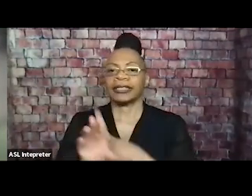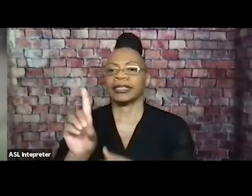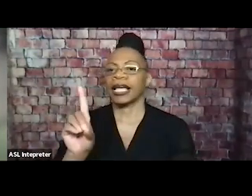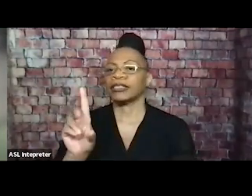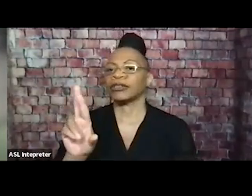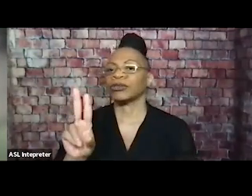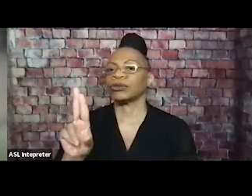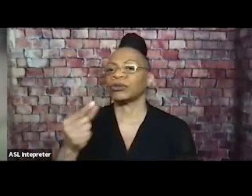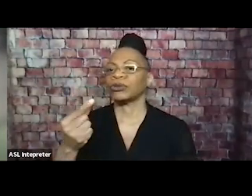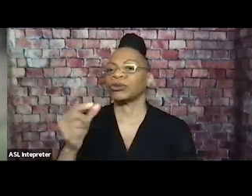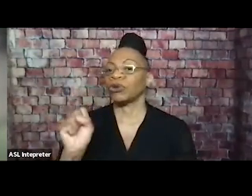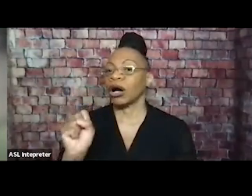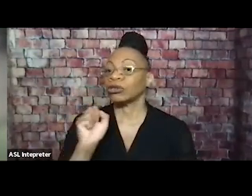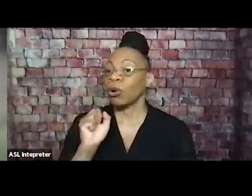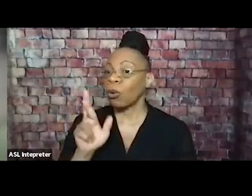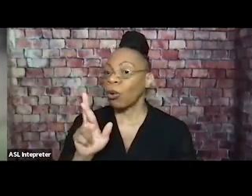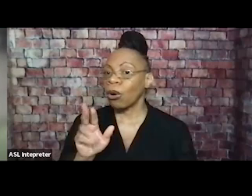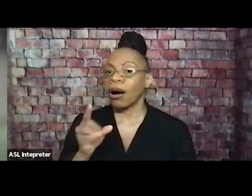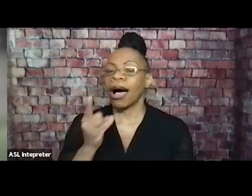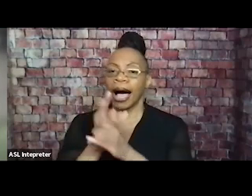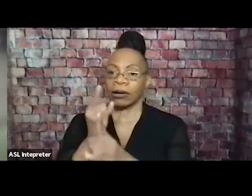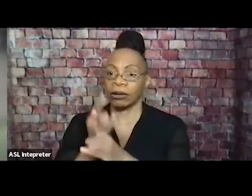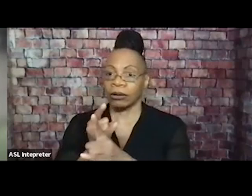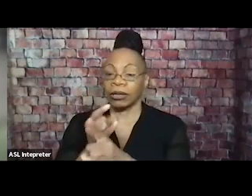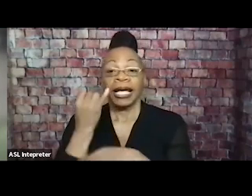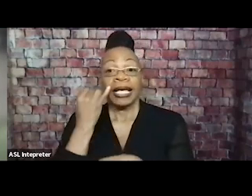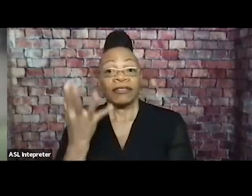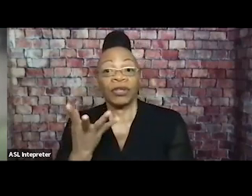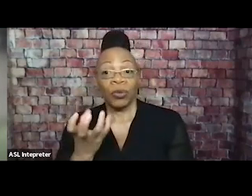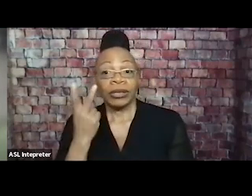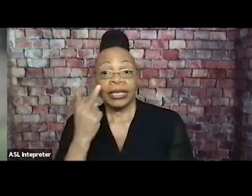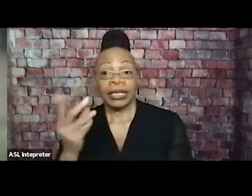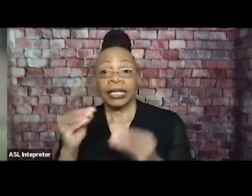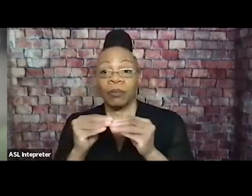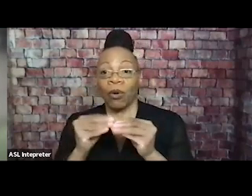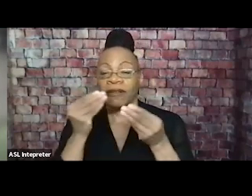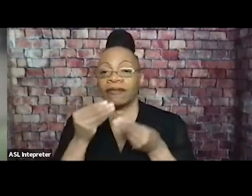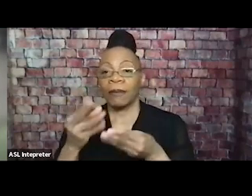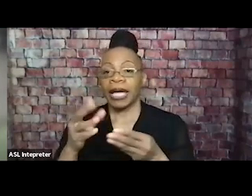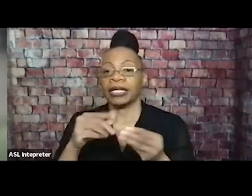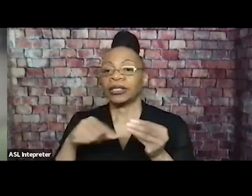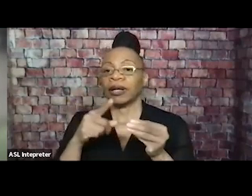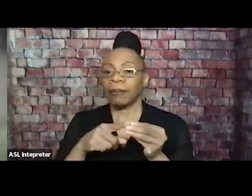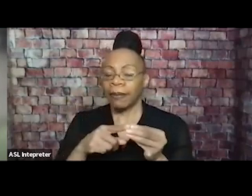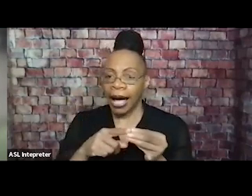If you would like to see more information about documenting substance use with co-occurring disorders,